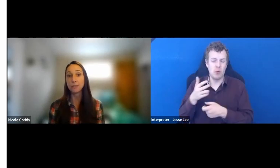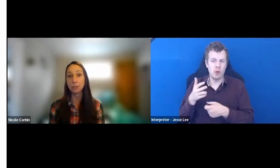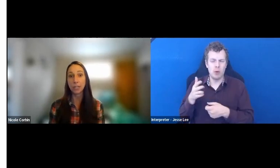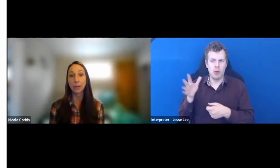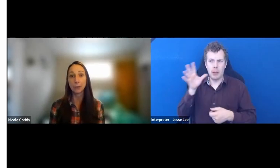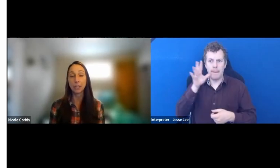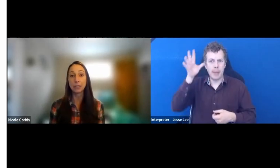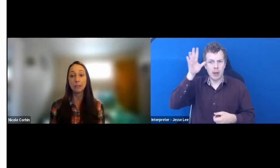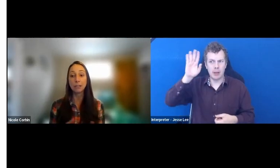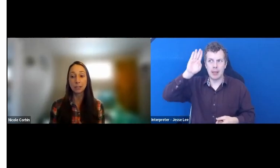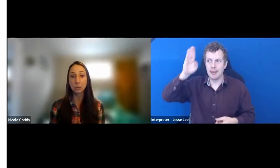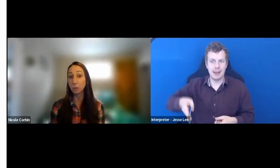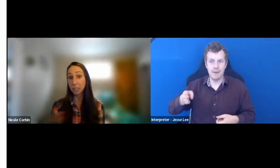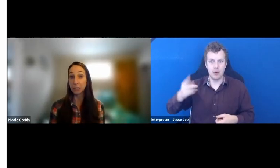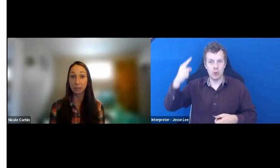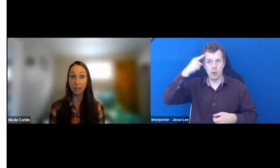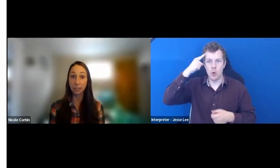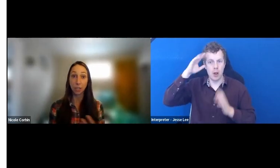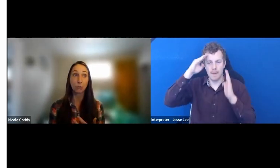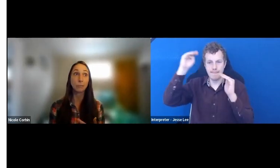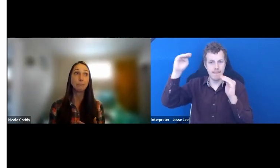of unilateral hearing loss or hearing loss in general.